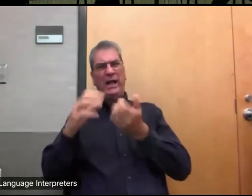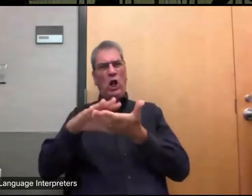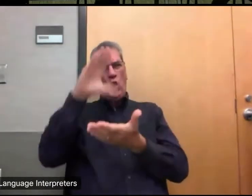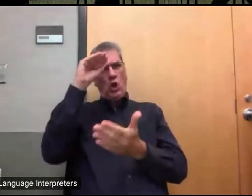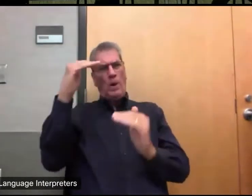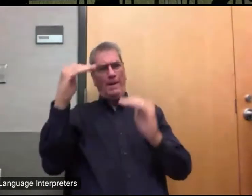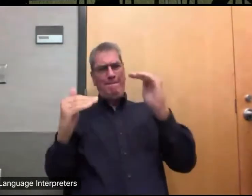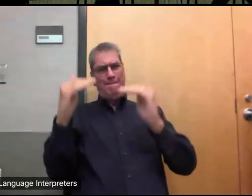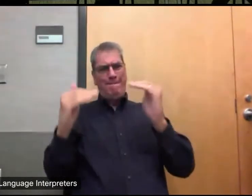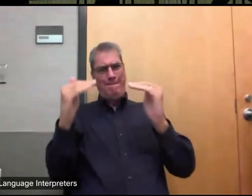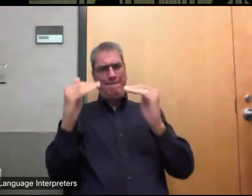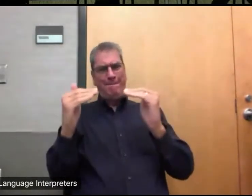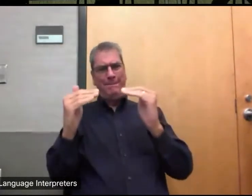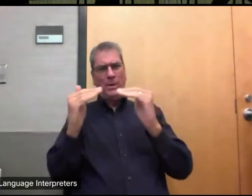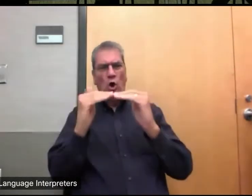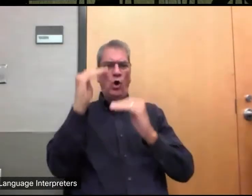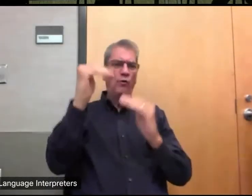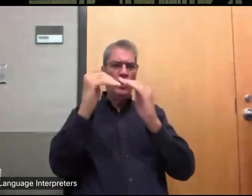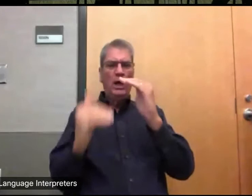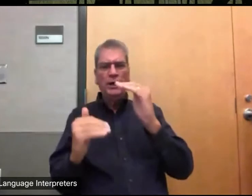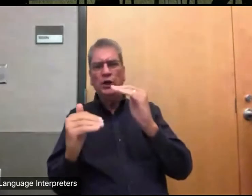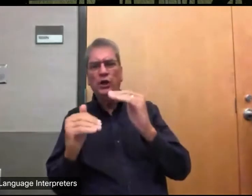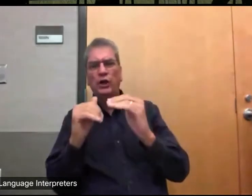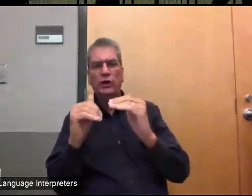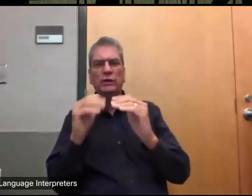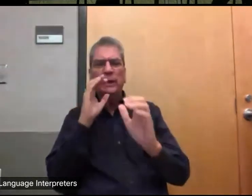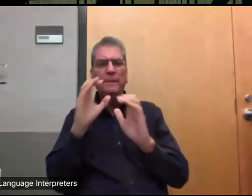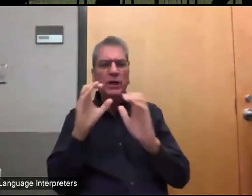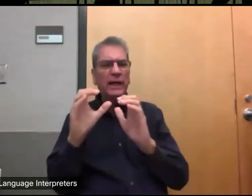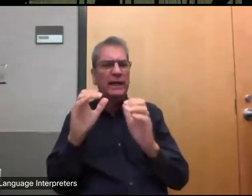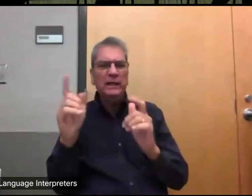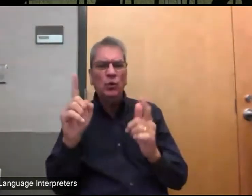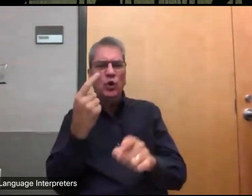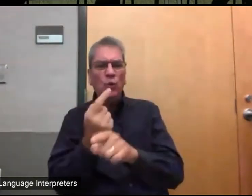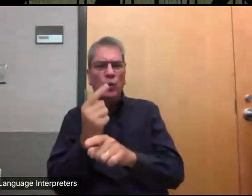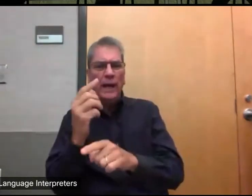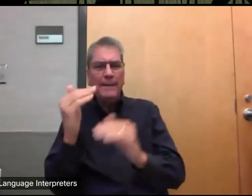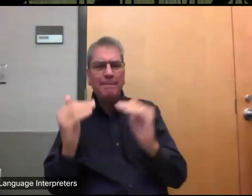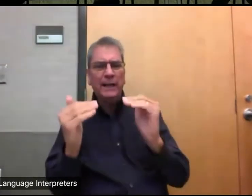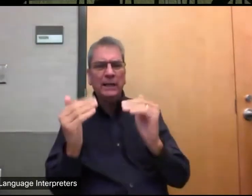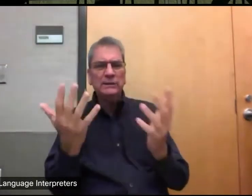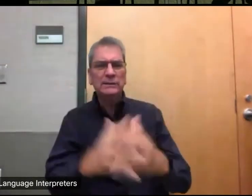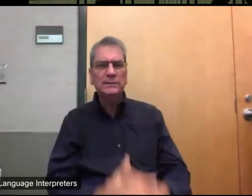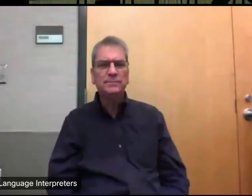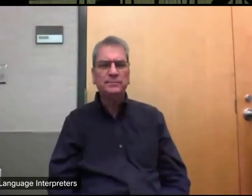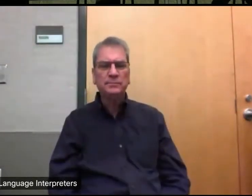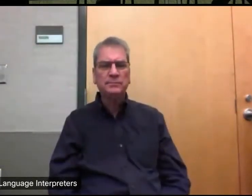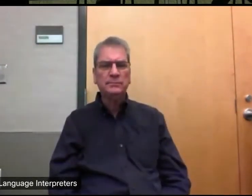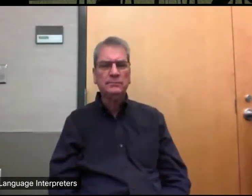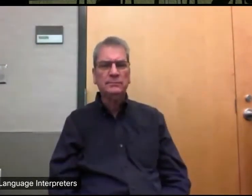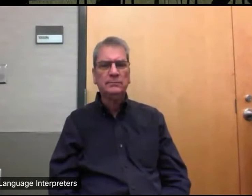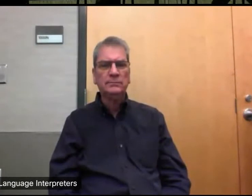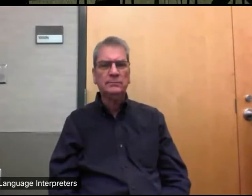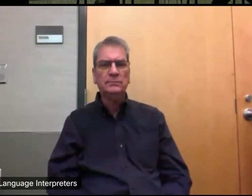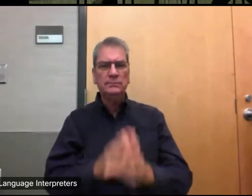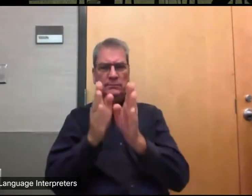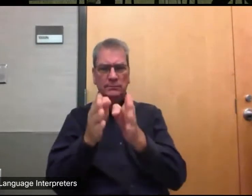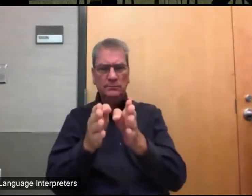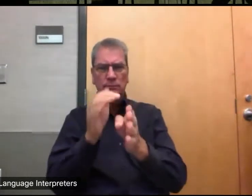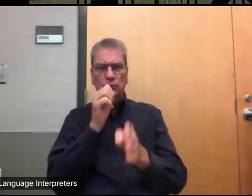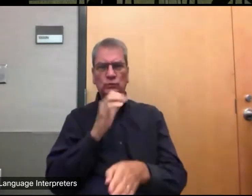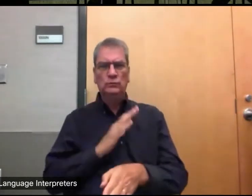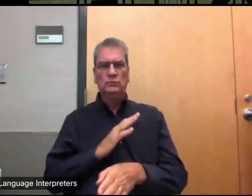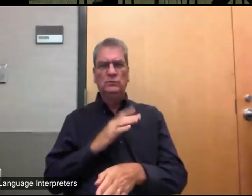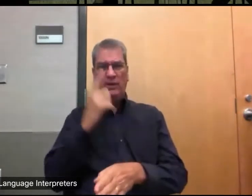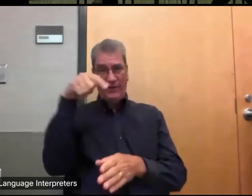that line up over and under communicating. So, I think that for this state, from our